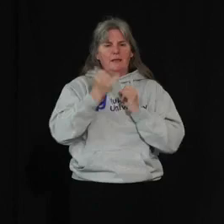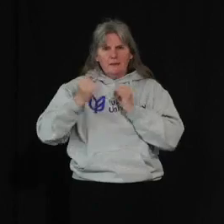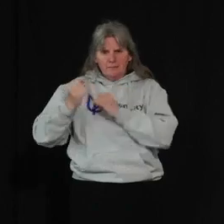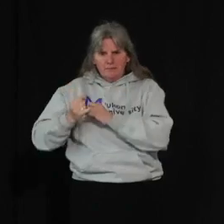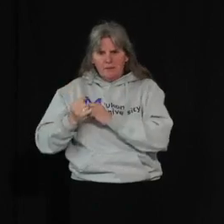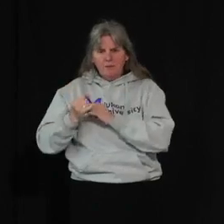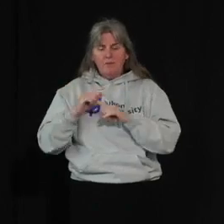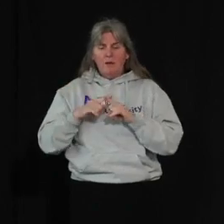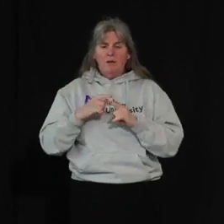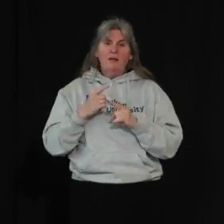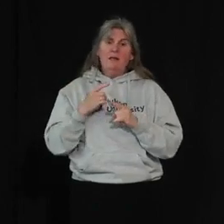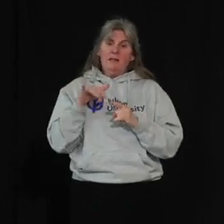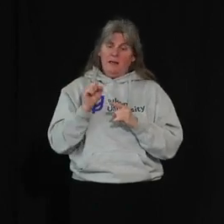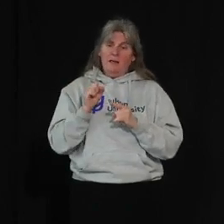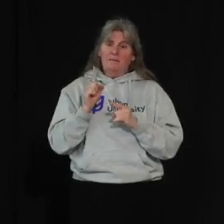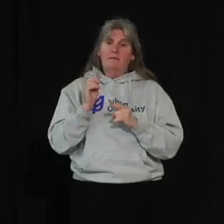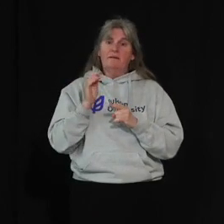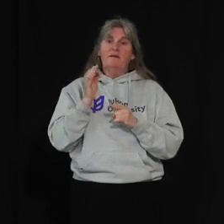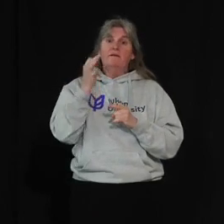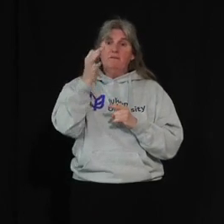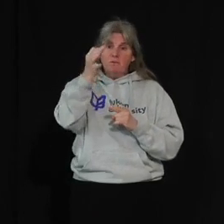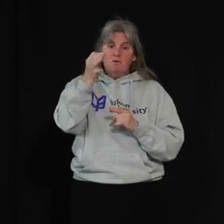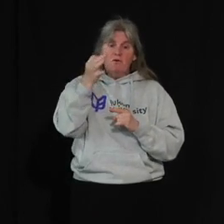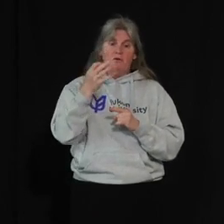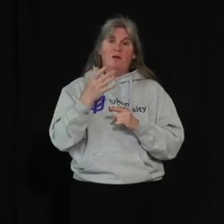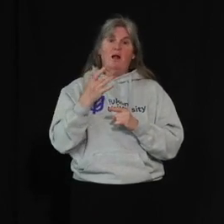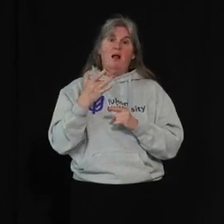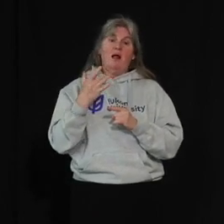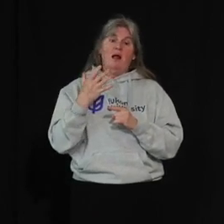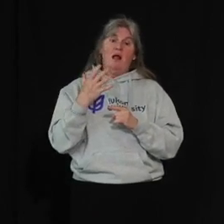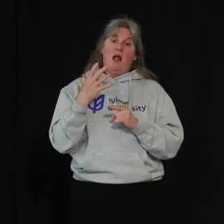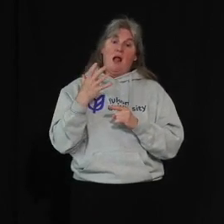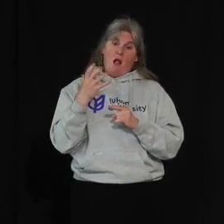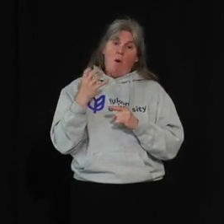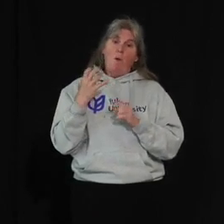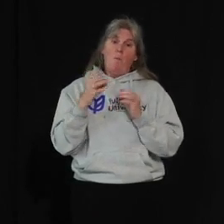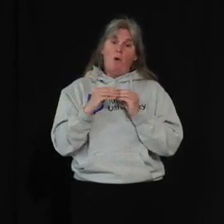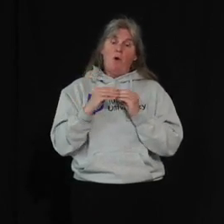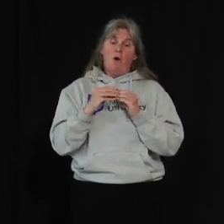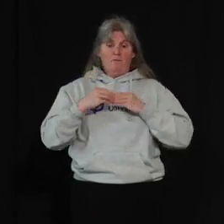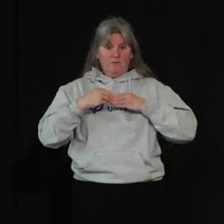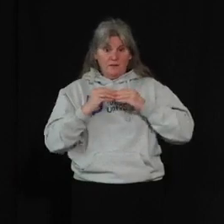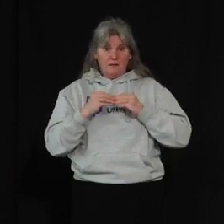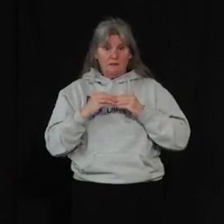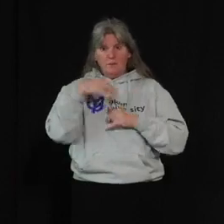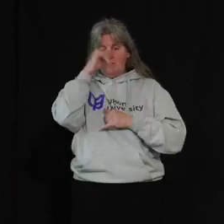We do want to get to a point where we can start to look at easing off the border, as is